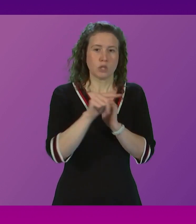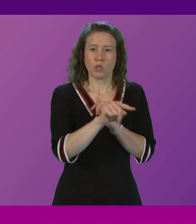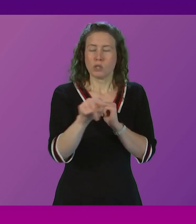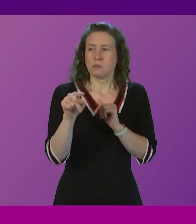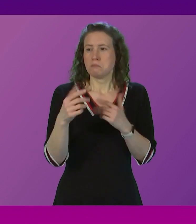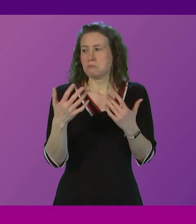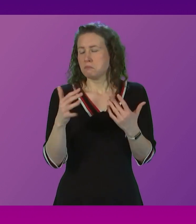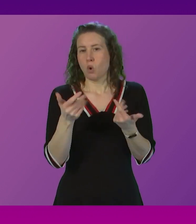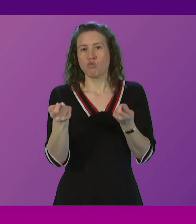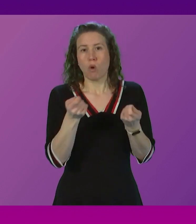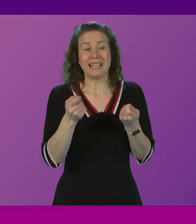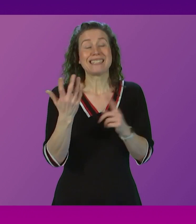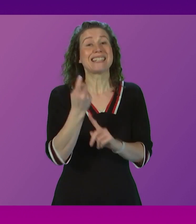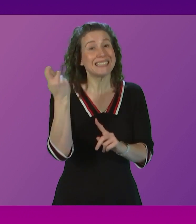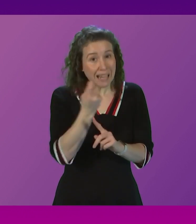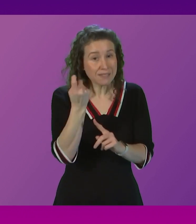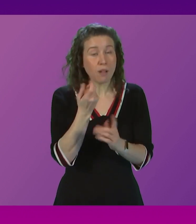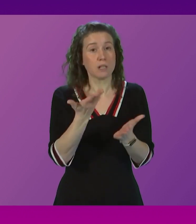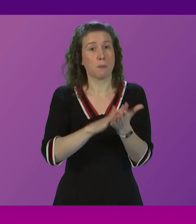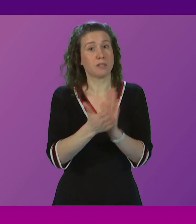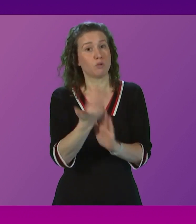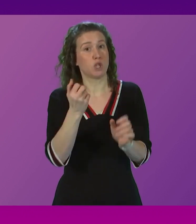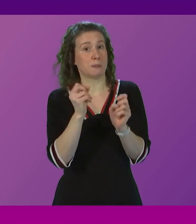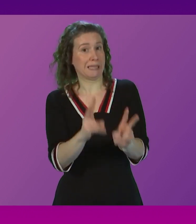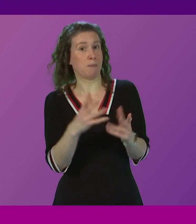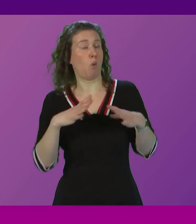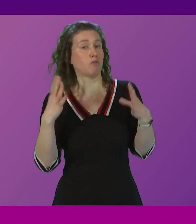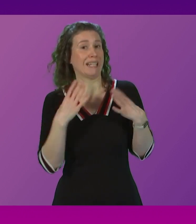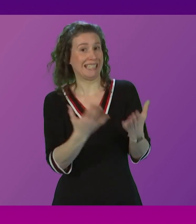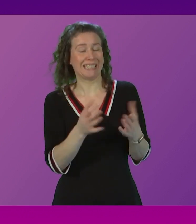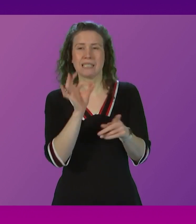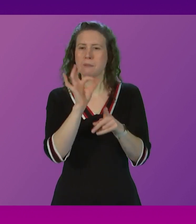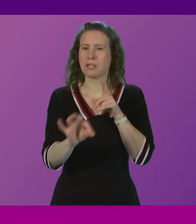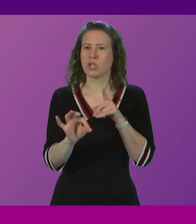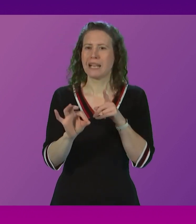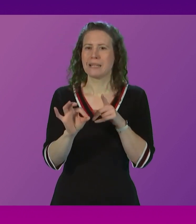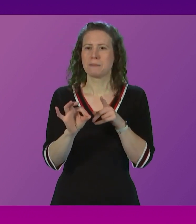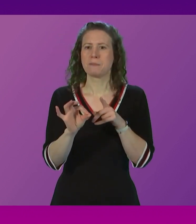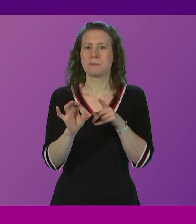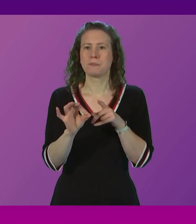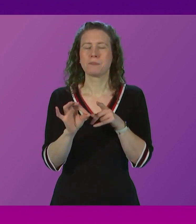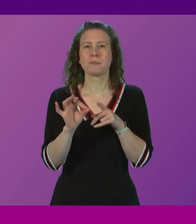running successful deposit return systems, especially those that have most recently